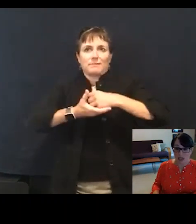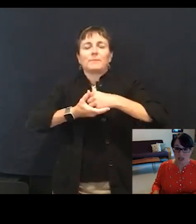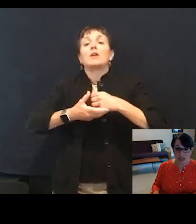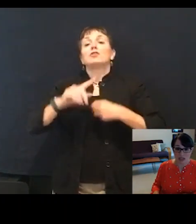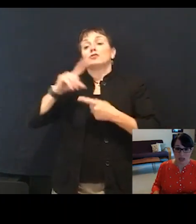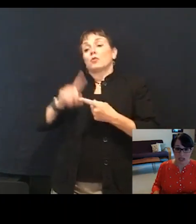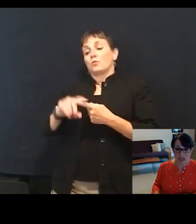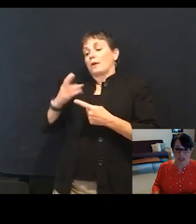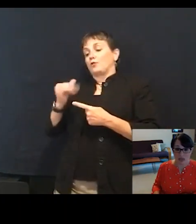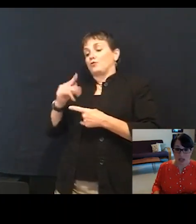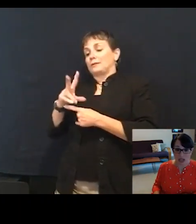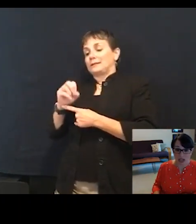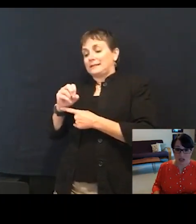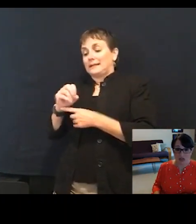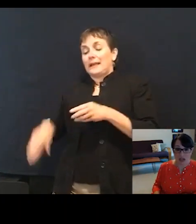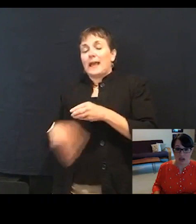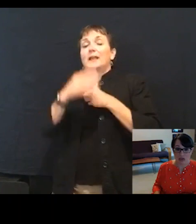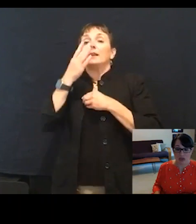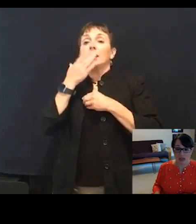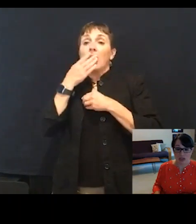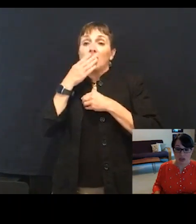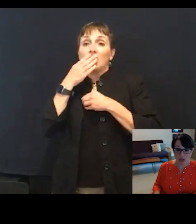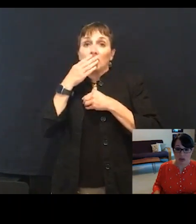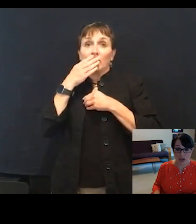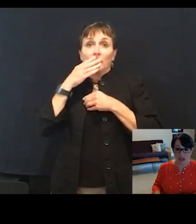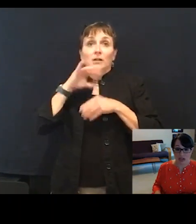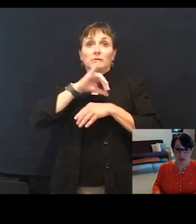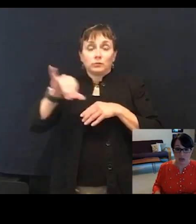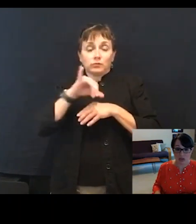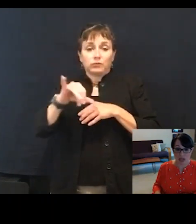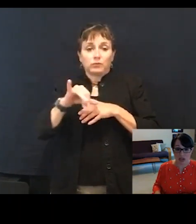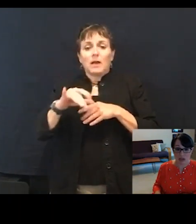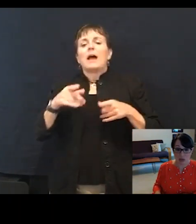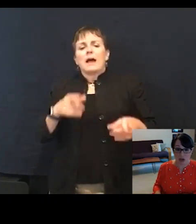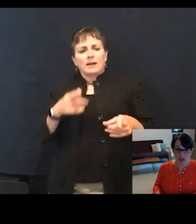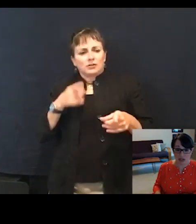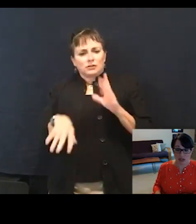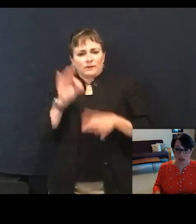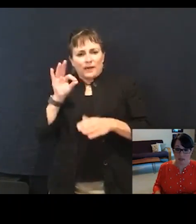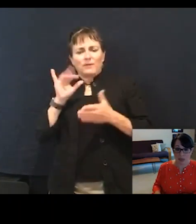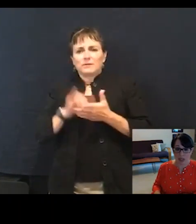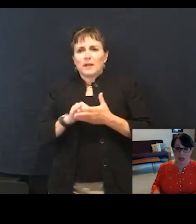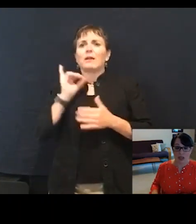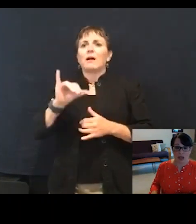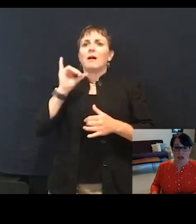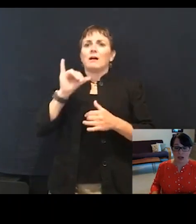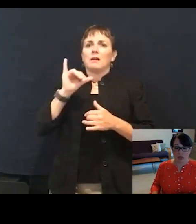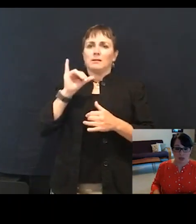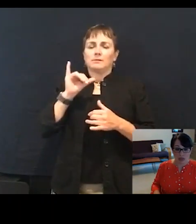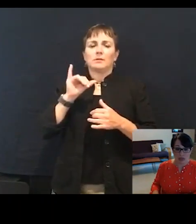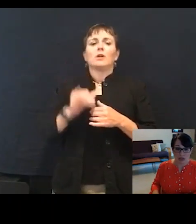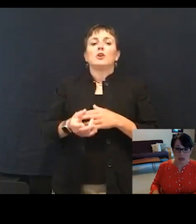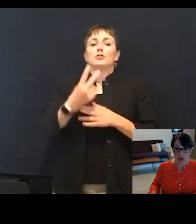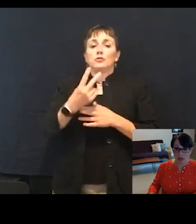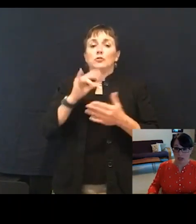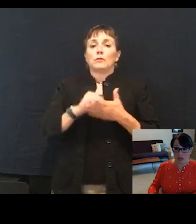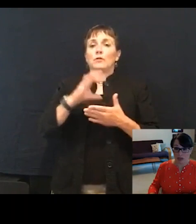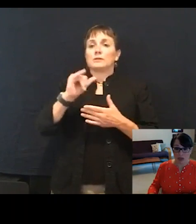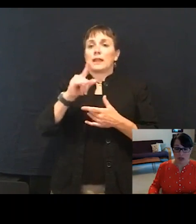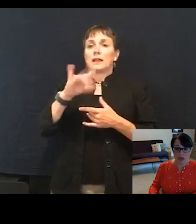against myosin 7A, she found that it localized to those calycal processes. So this is all in primates and monkeys.